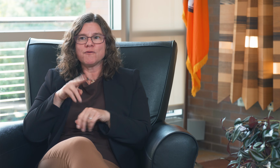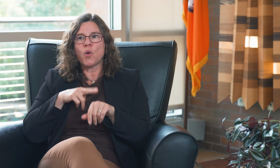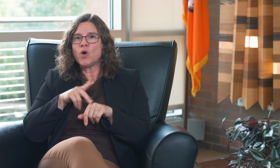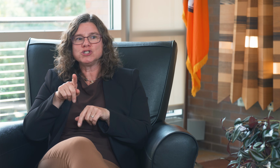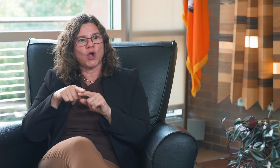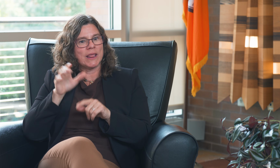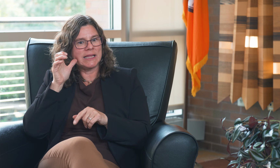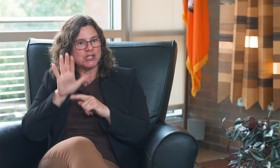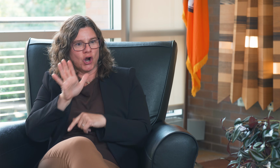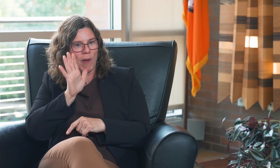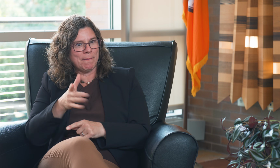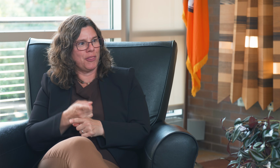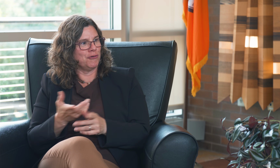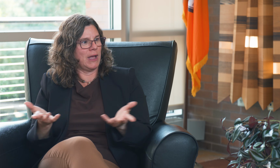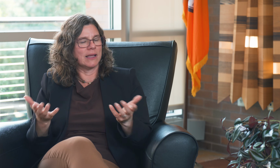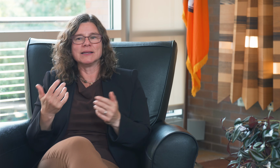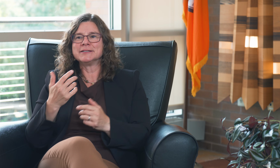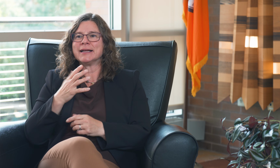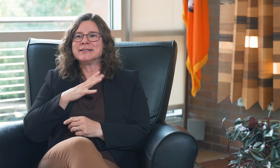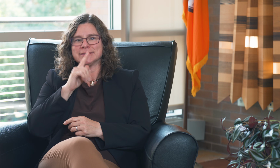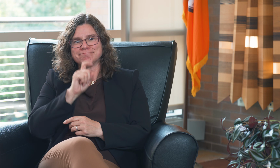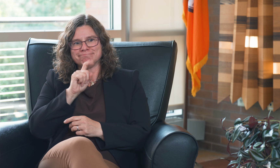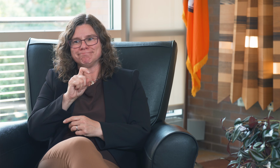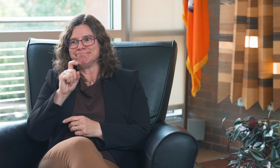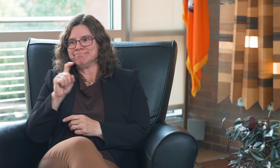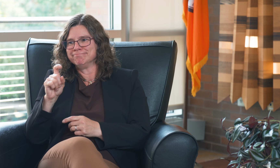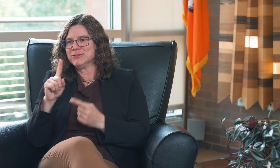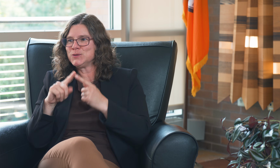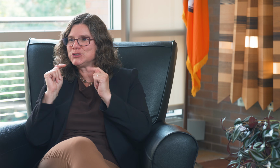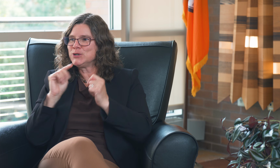And she told me, go now. And you listen to your grandmother, right?